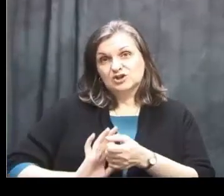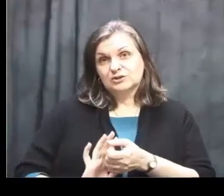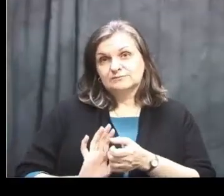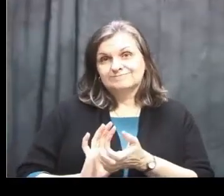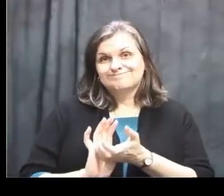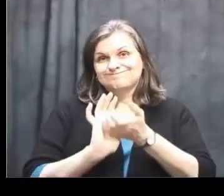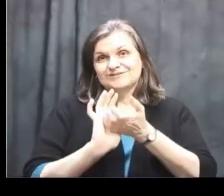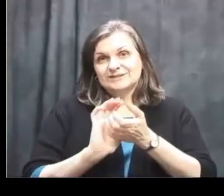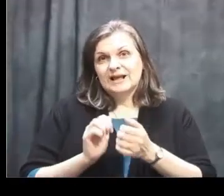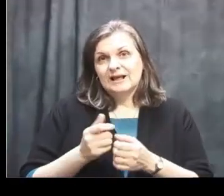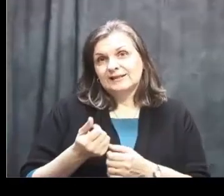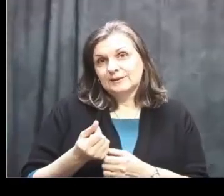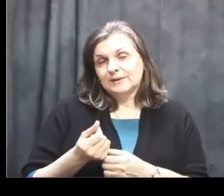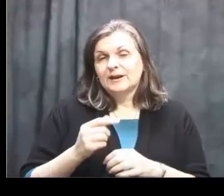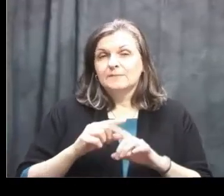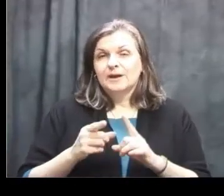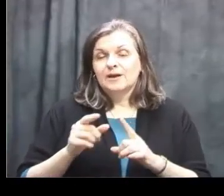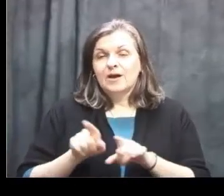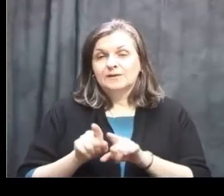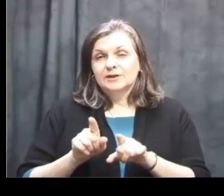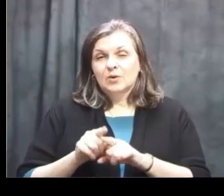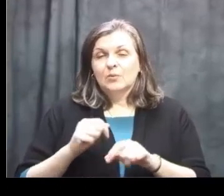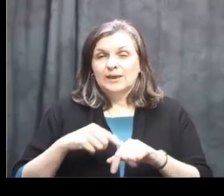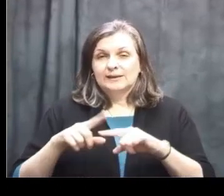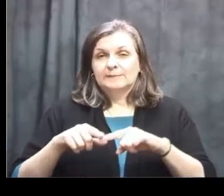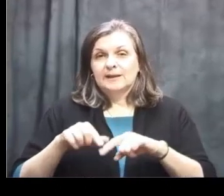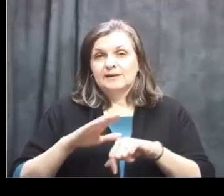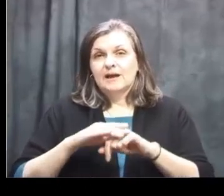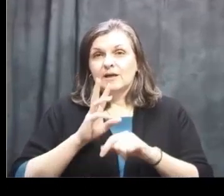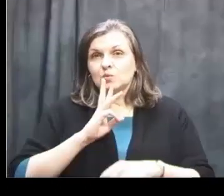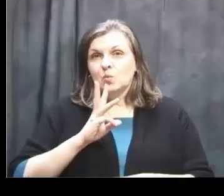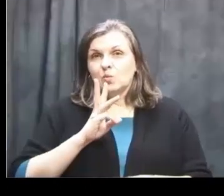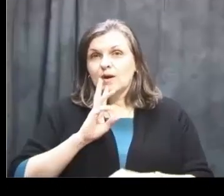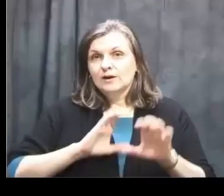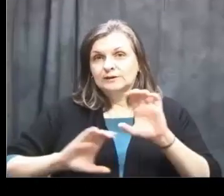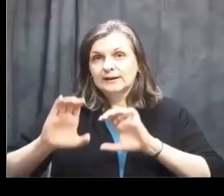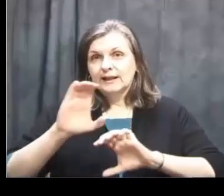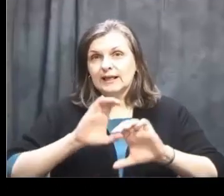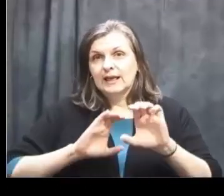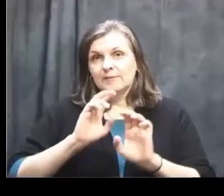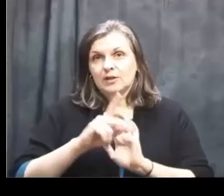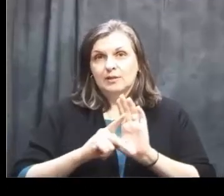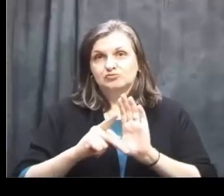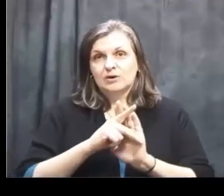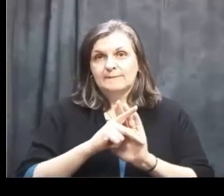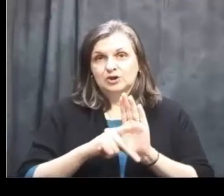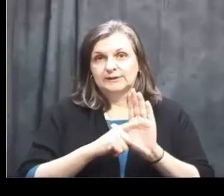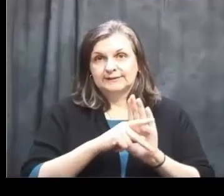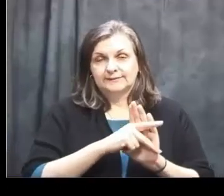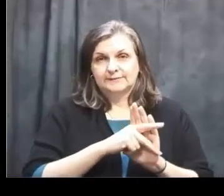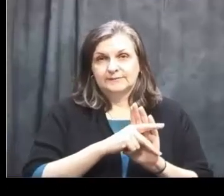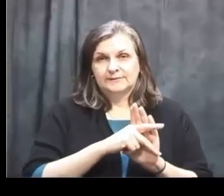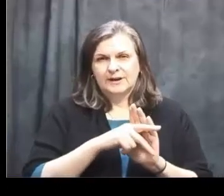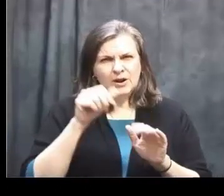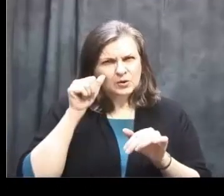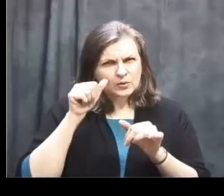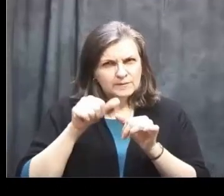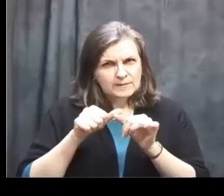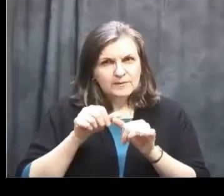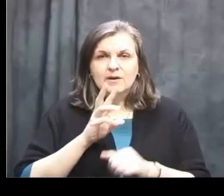but we also have to rely on the basic chemical properties of water to get this all done